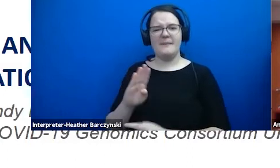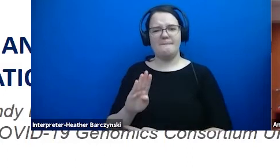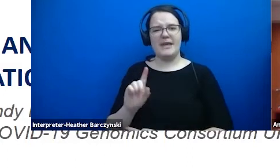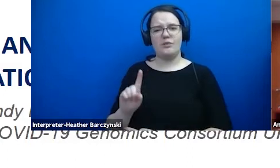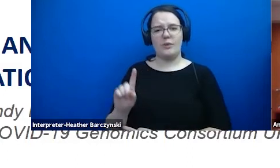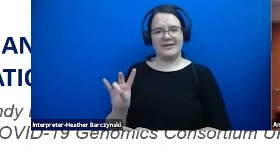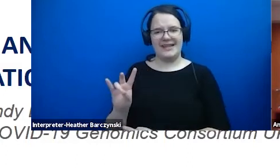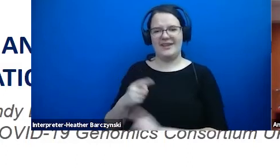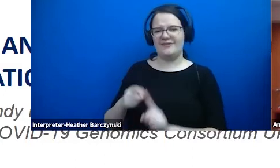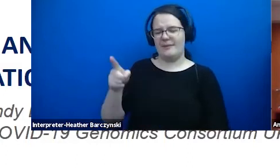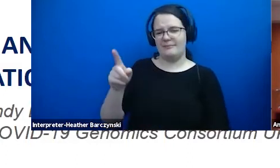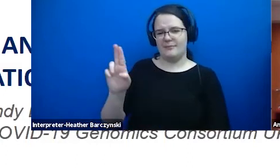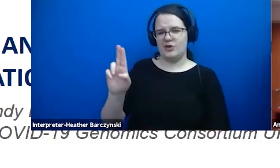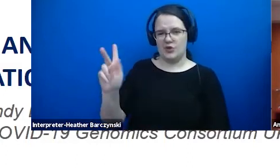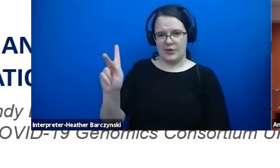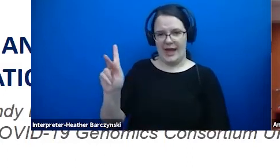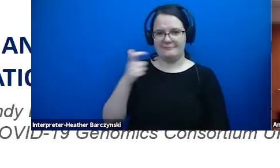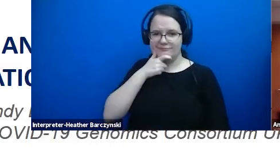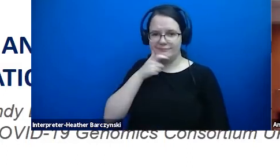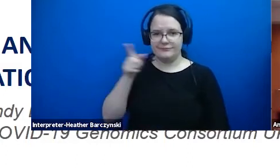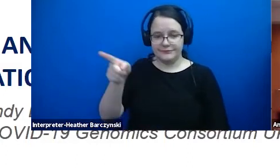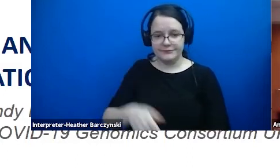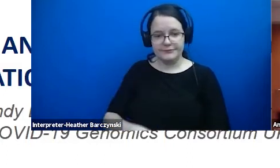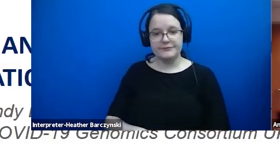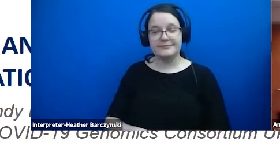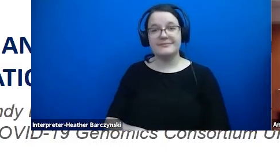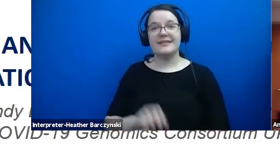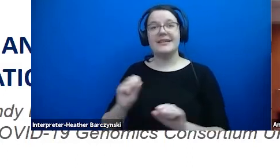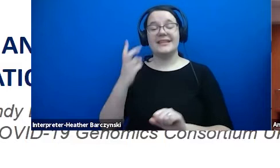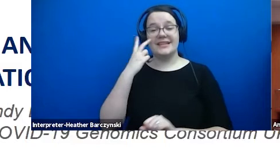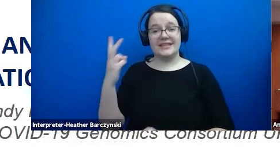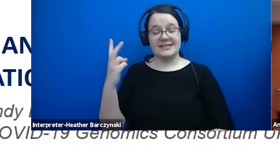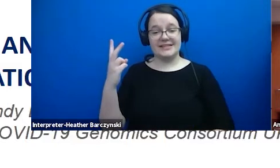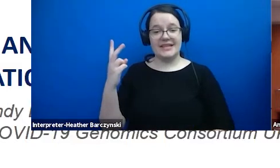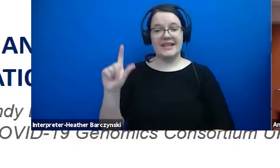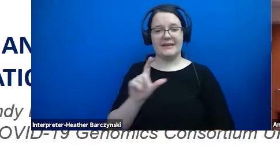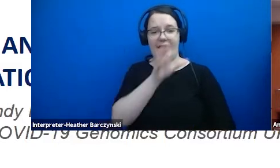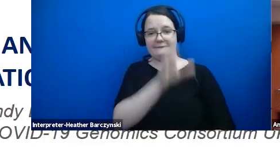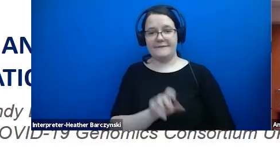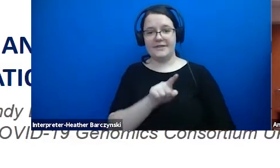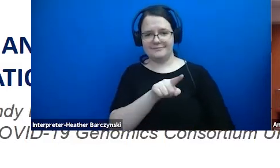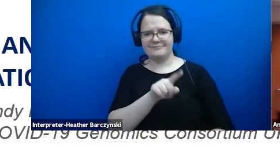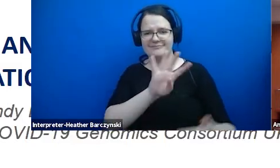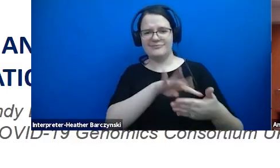kingdom you can see on the left-hand slide again one of these graphs of the number of